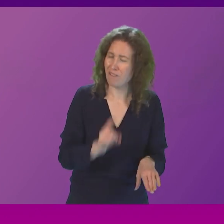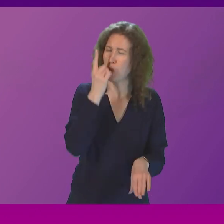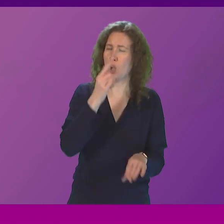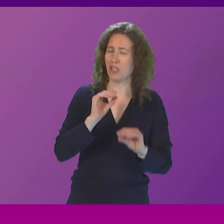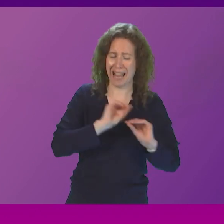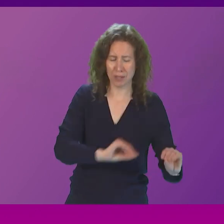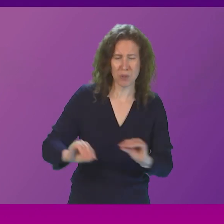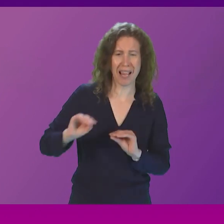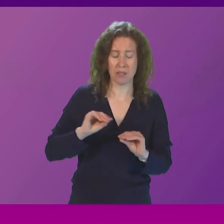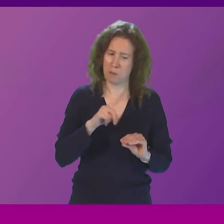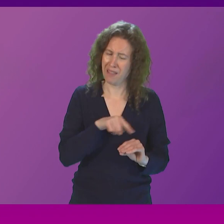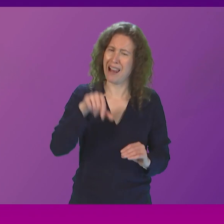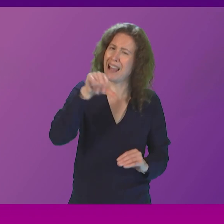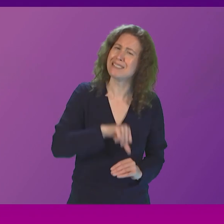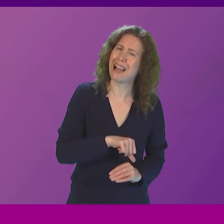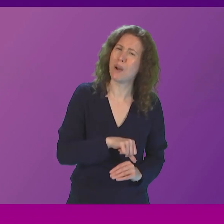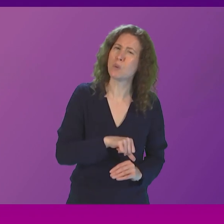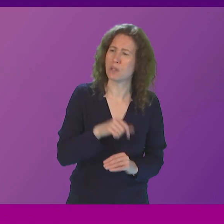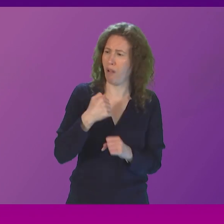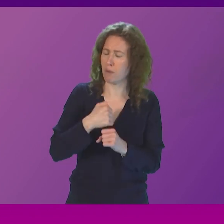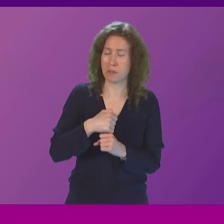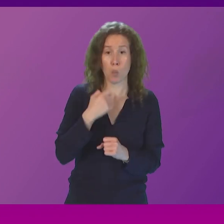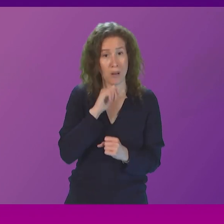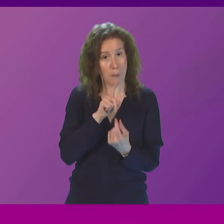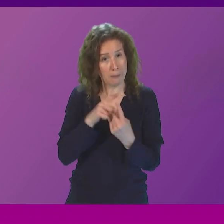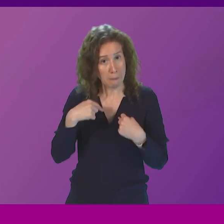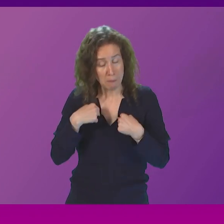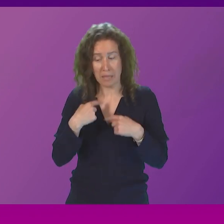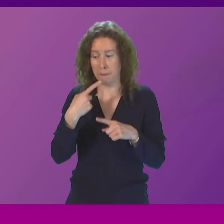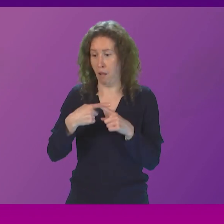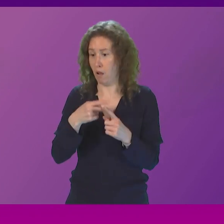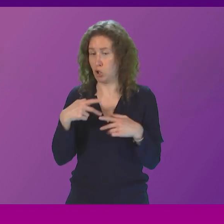Will the First Minister meet me and nursery providers to discuss the 1,140 hour policy,